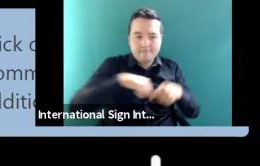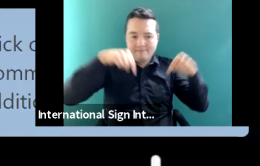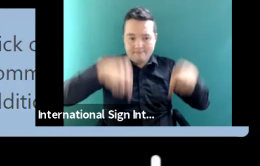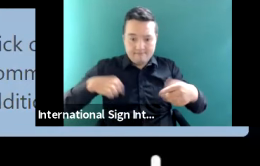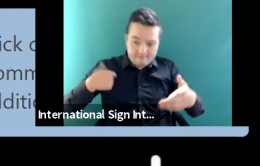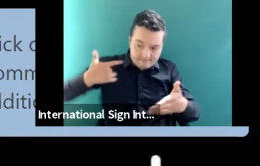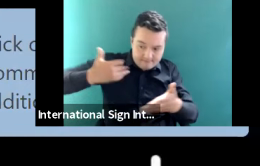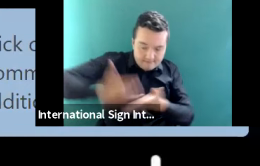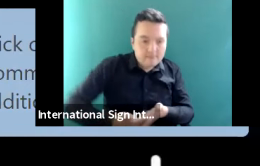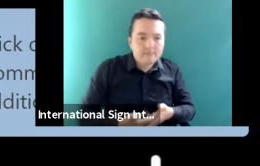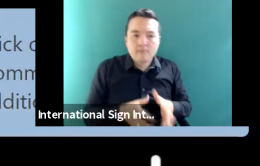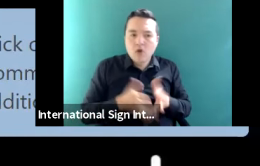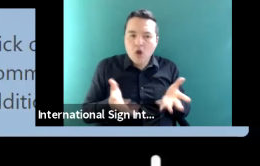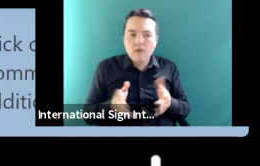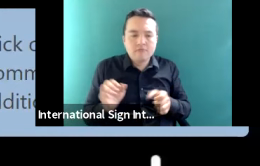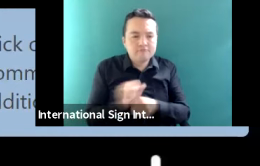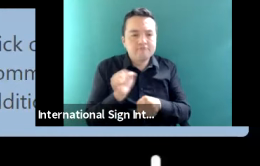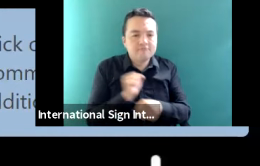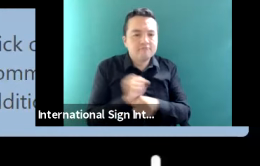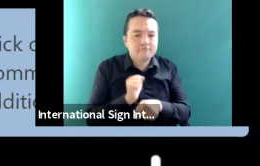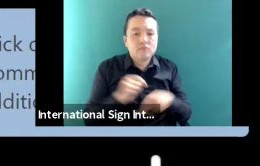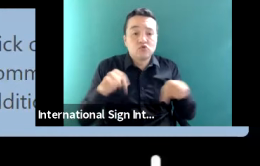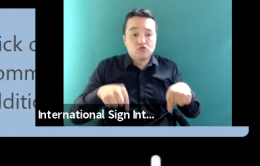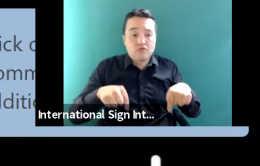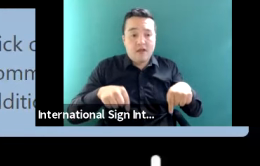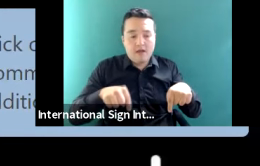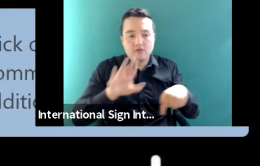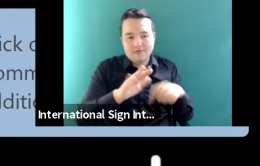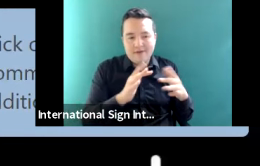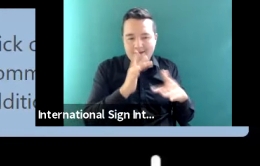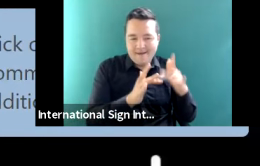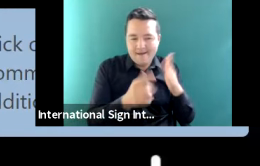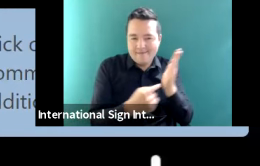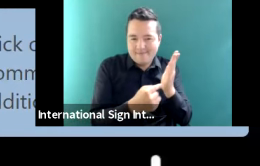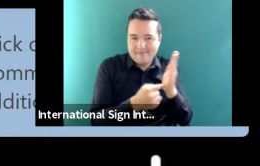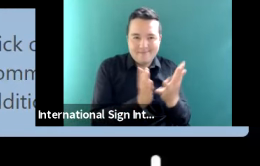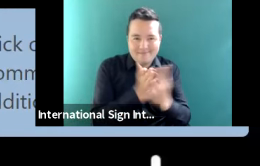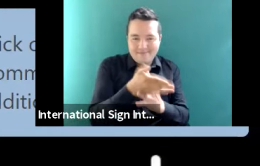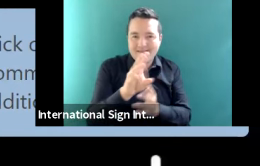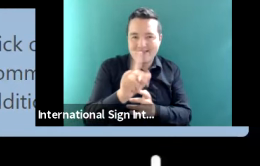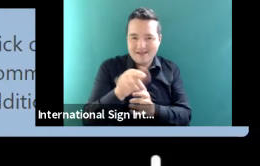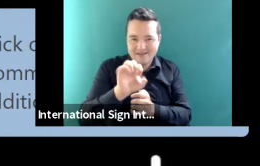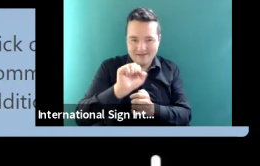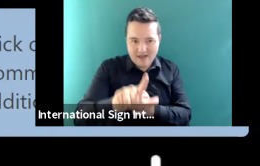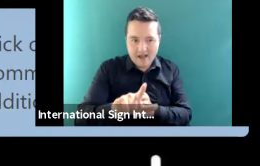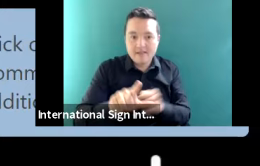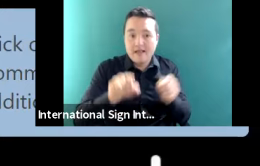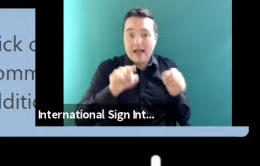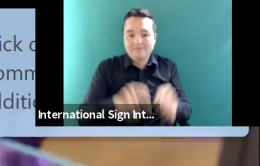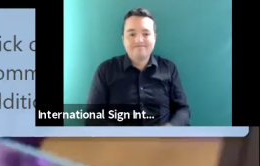In education, community and the employment sector.